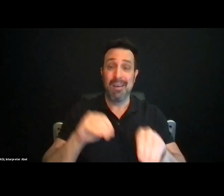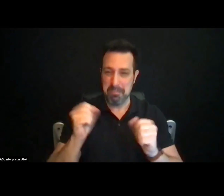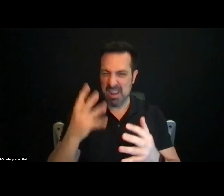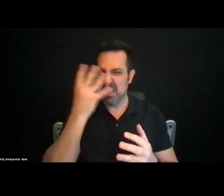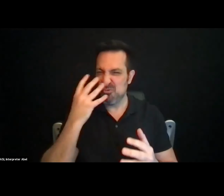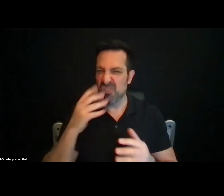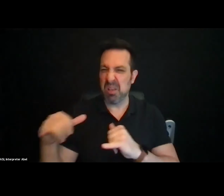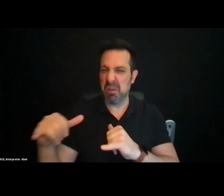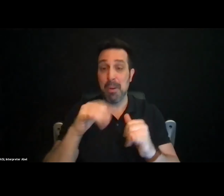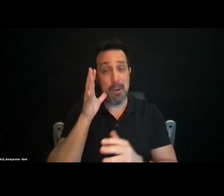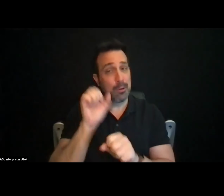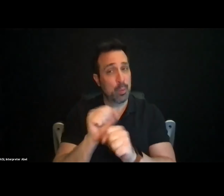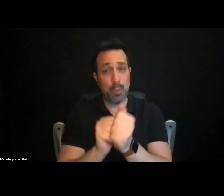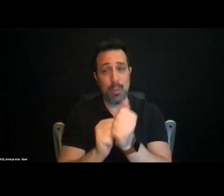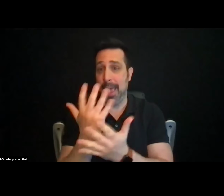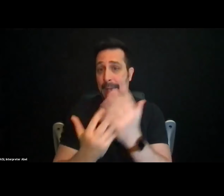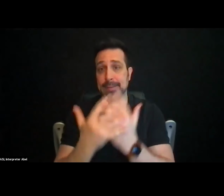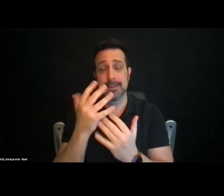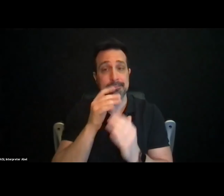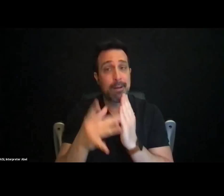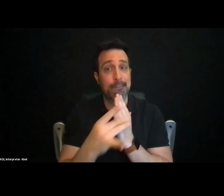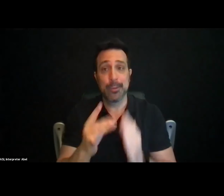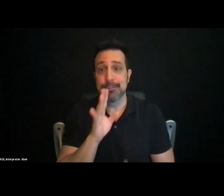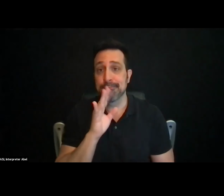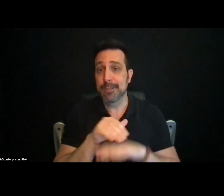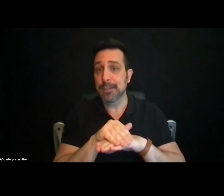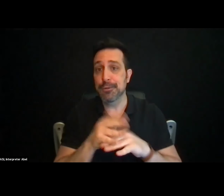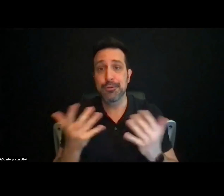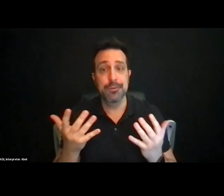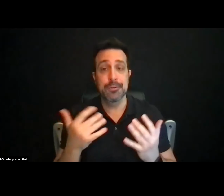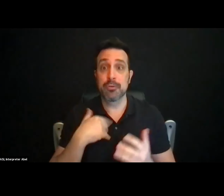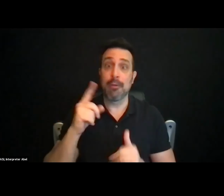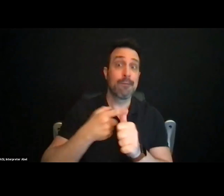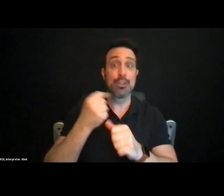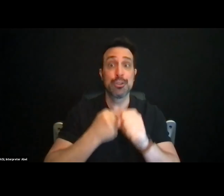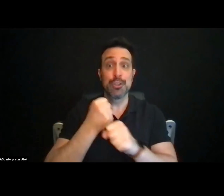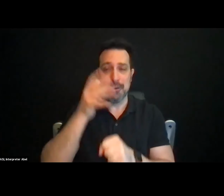My dad was a government bureaucrat and my mom a health care worker. In America, though, like many